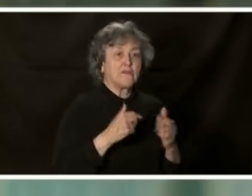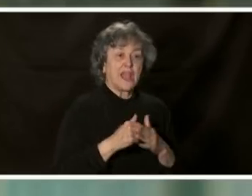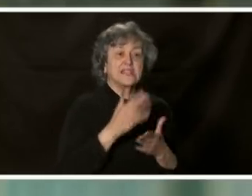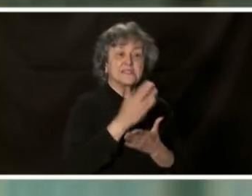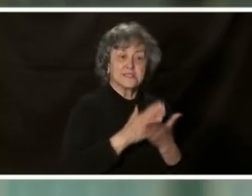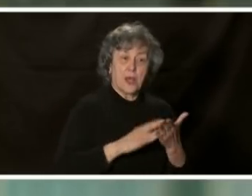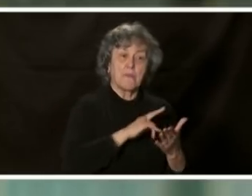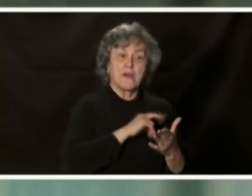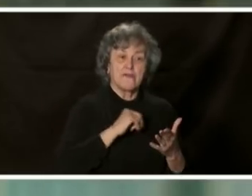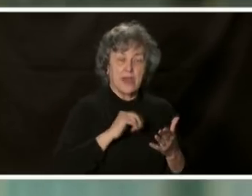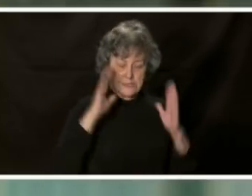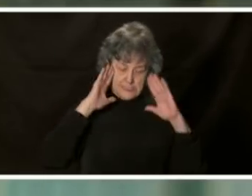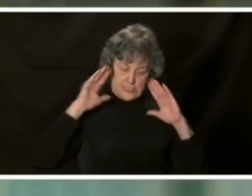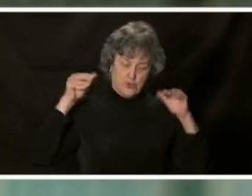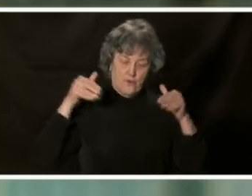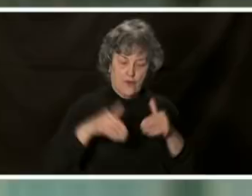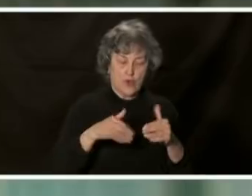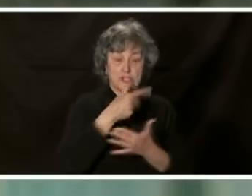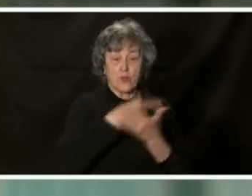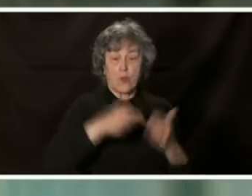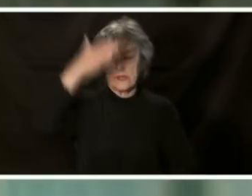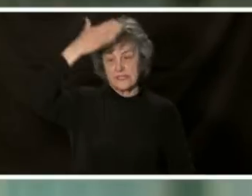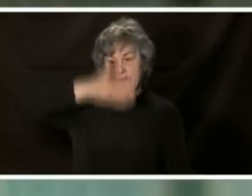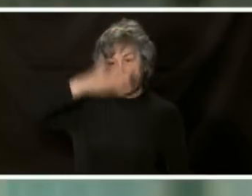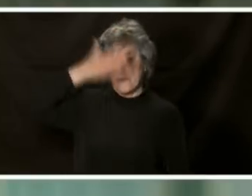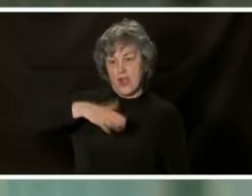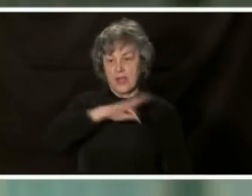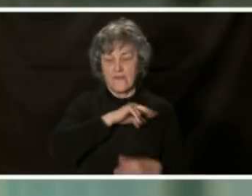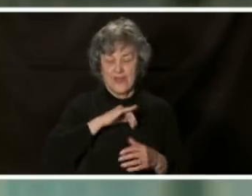AND FOCUS ON WHAT IS IN FRONT OF AT THAT PARTICULAR MOMENT.